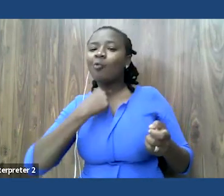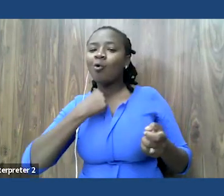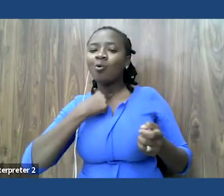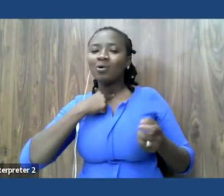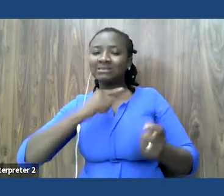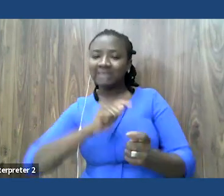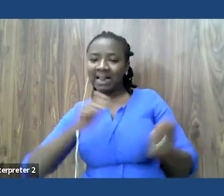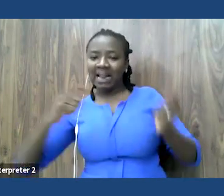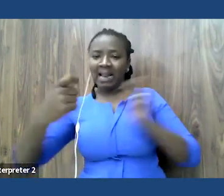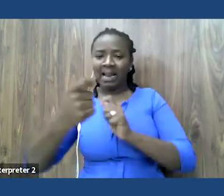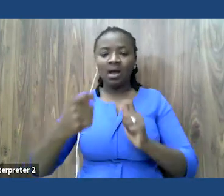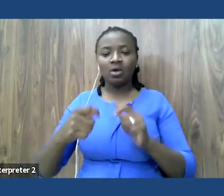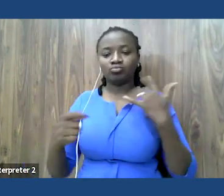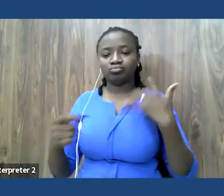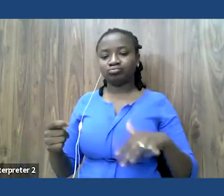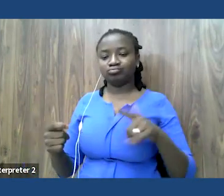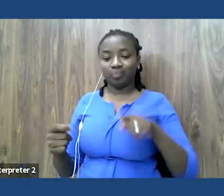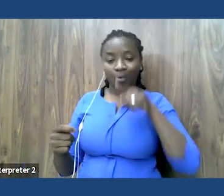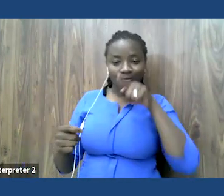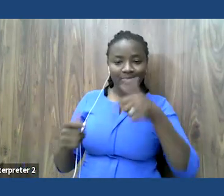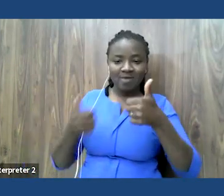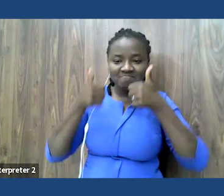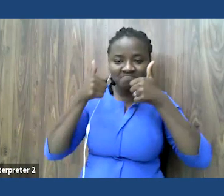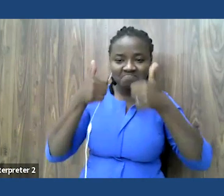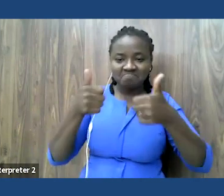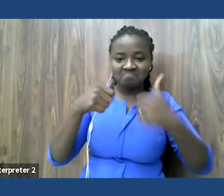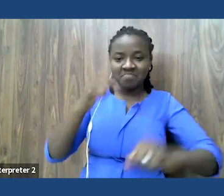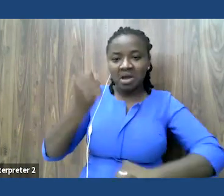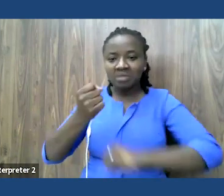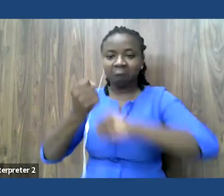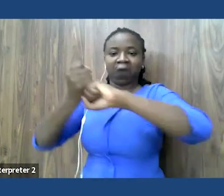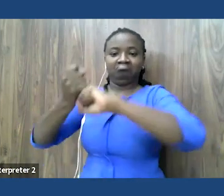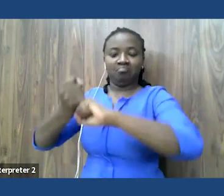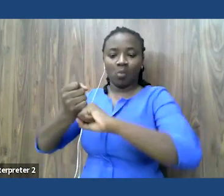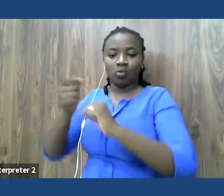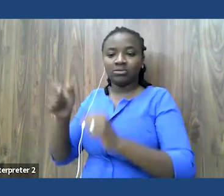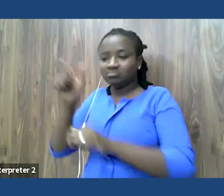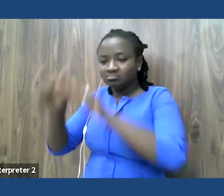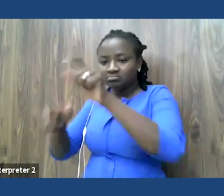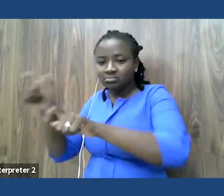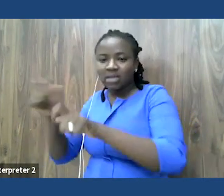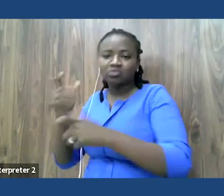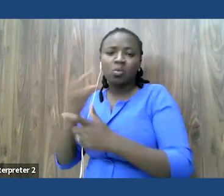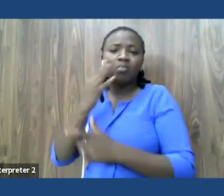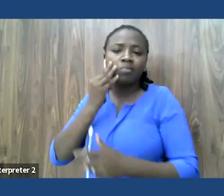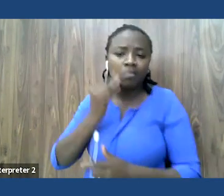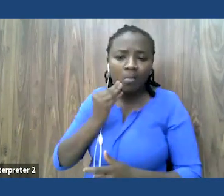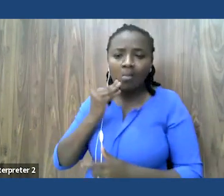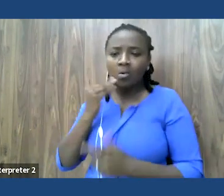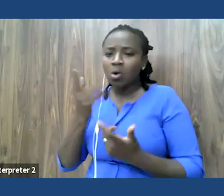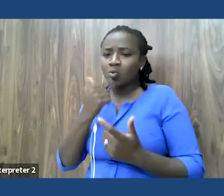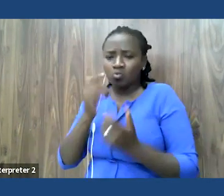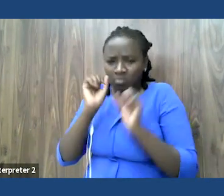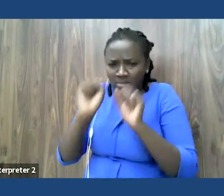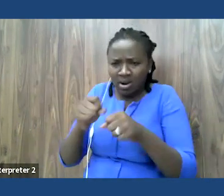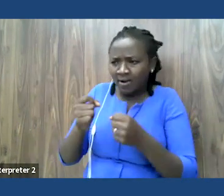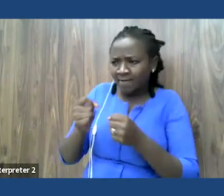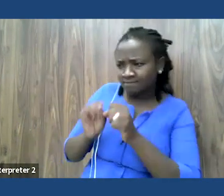who were disproportionately older in the 50 plus range, really understanding some of the